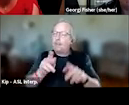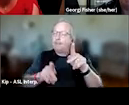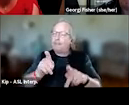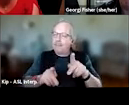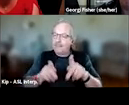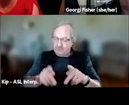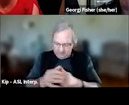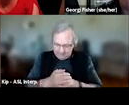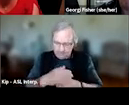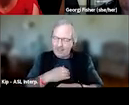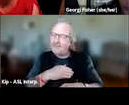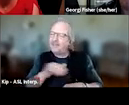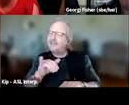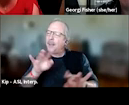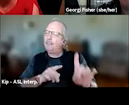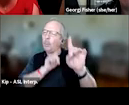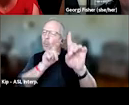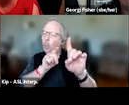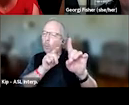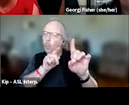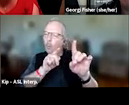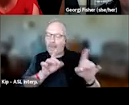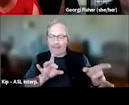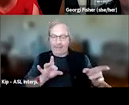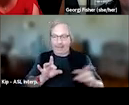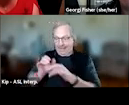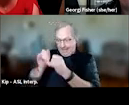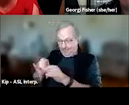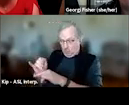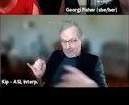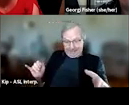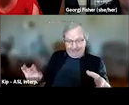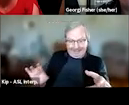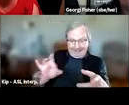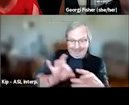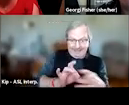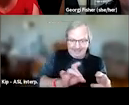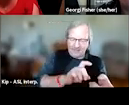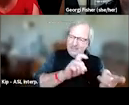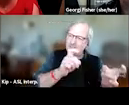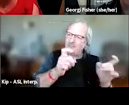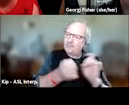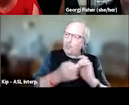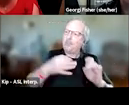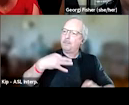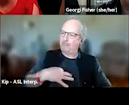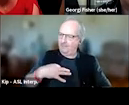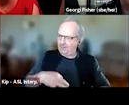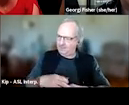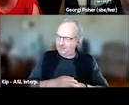the same goals in connecting individuals to these, you know, transforming benefits of social security.